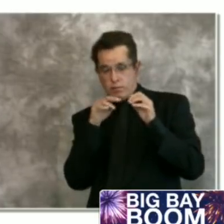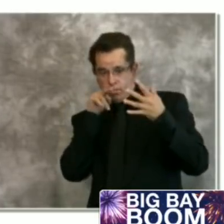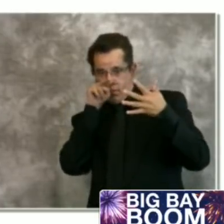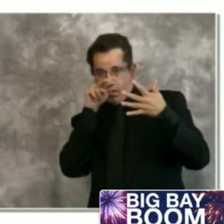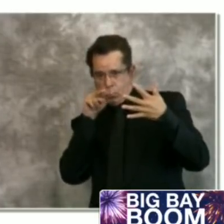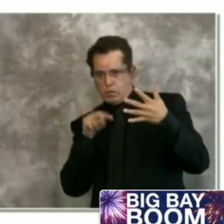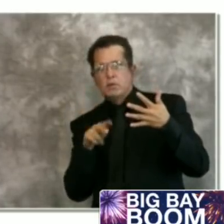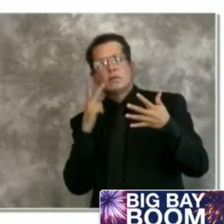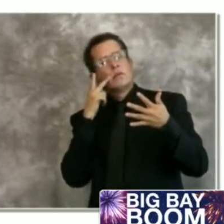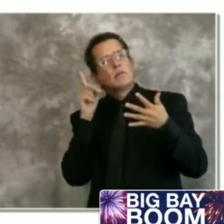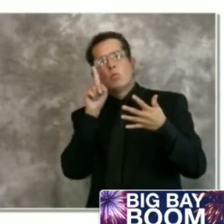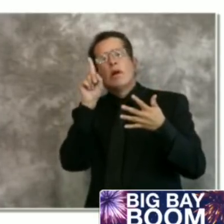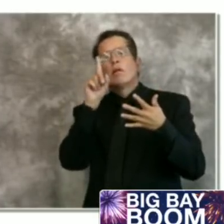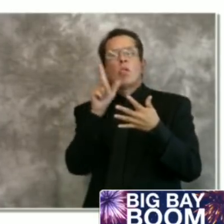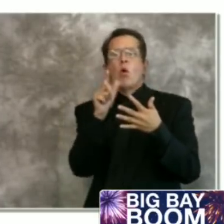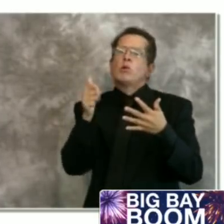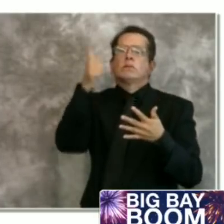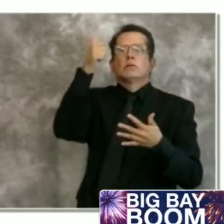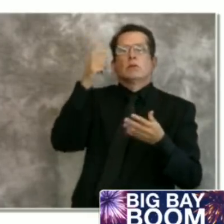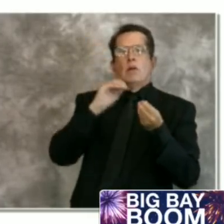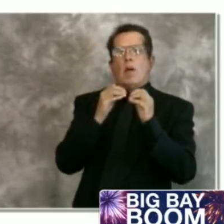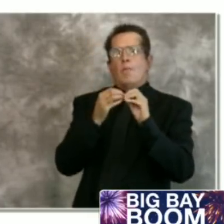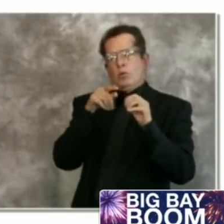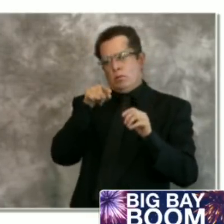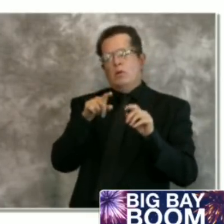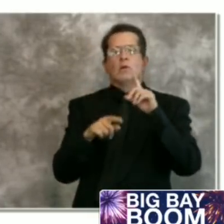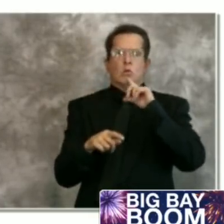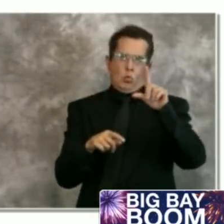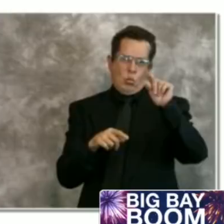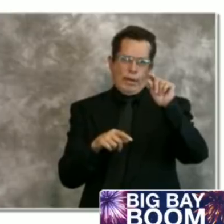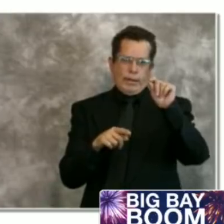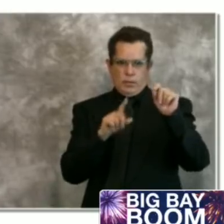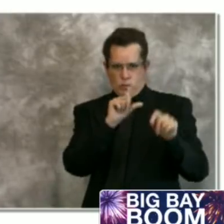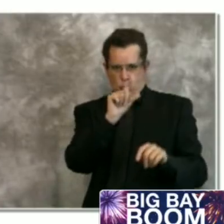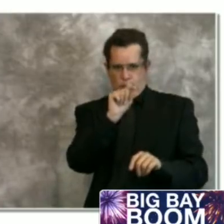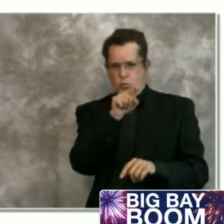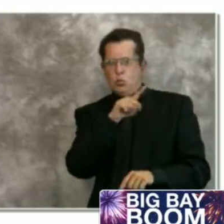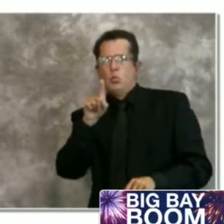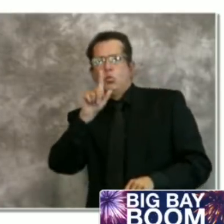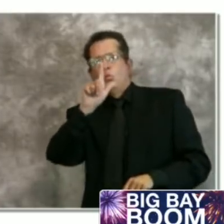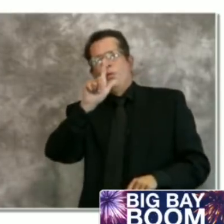20 20 TO 49 YEARS OF AGE. REPRESENT THE LARGEST NUMBER OVERALL, BUT IF YOU JUST SET THIS AGE GROUP FURTHER. YOU